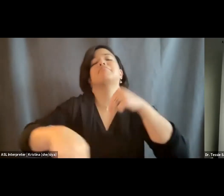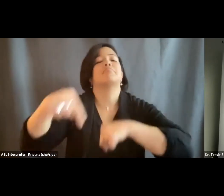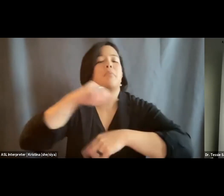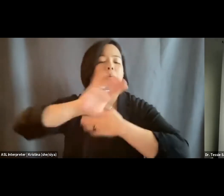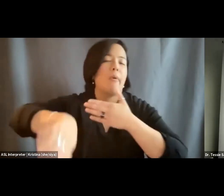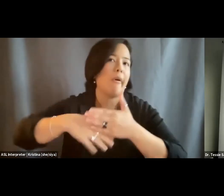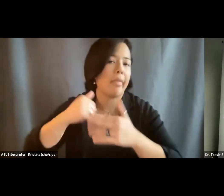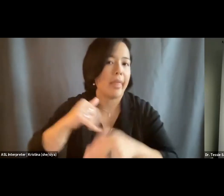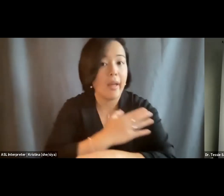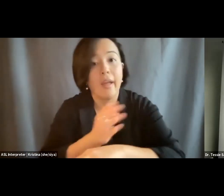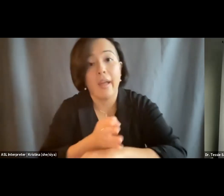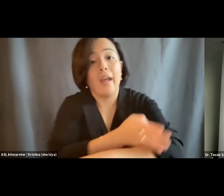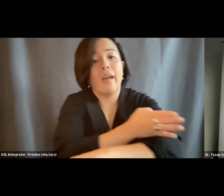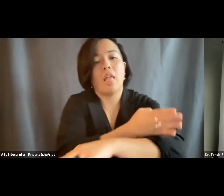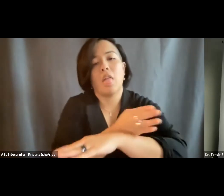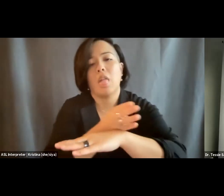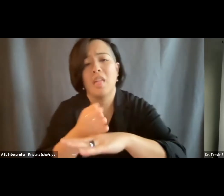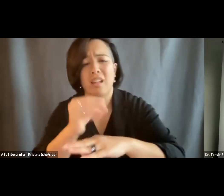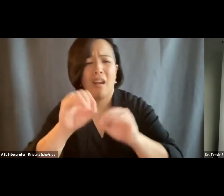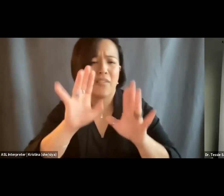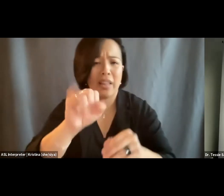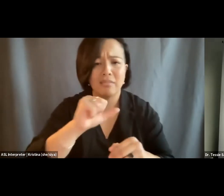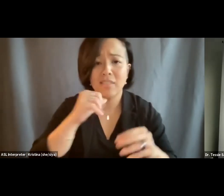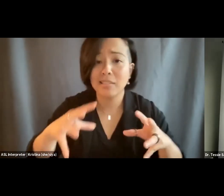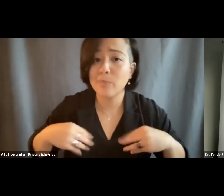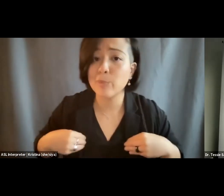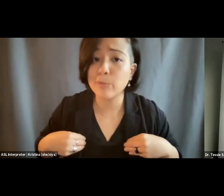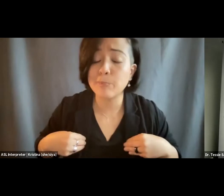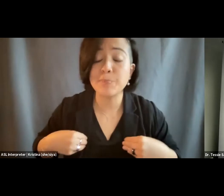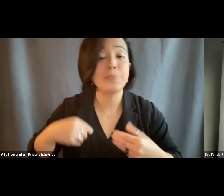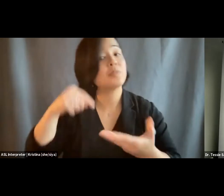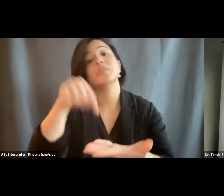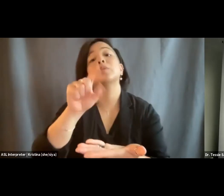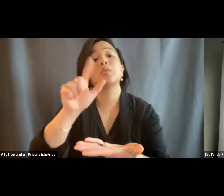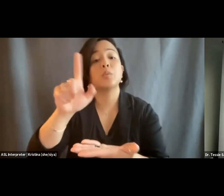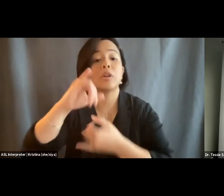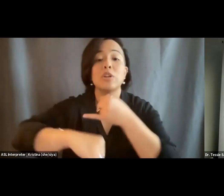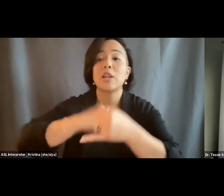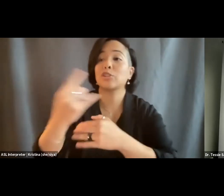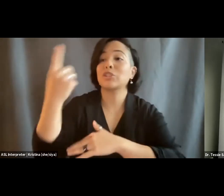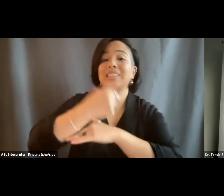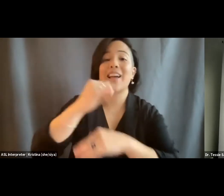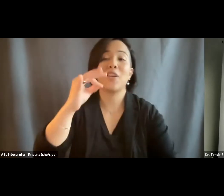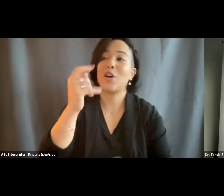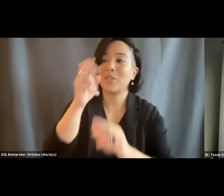This is, obviously, unacceptable. On this 2021 International Day of the Girl, we must recommit to creating gender parity in secondary school, attendance and graduation